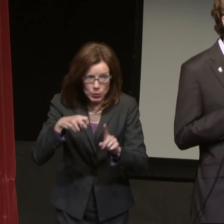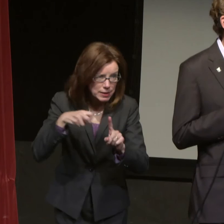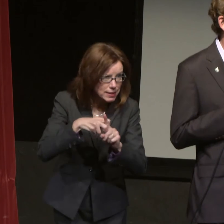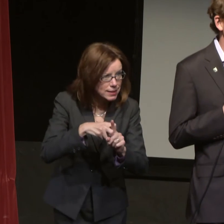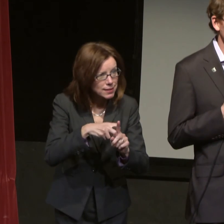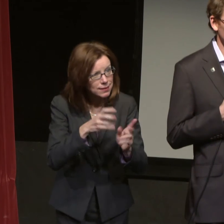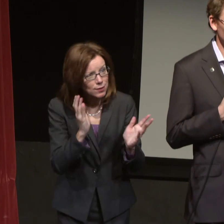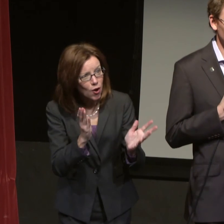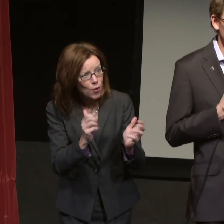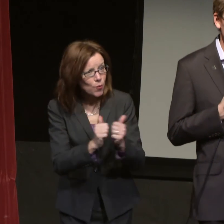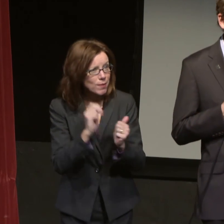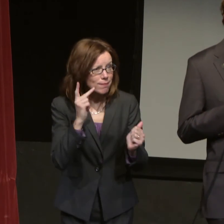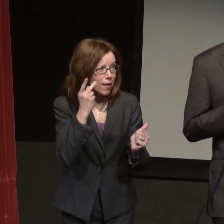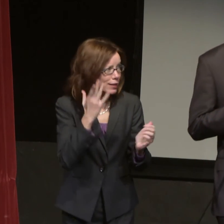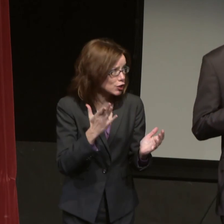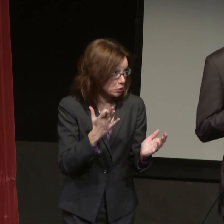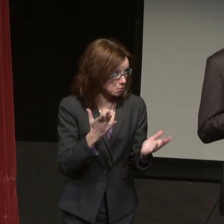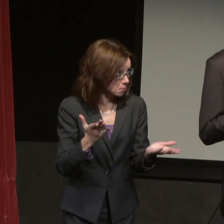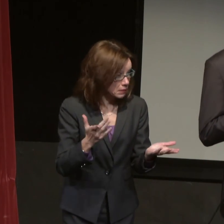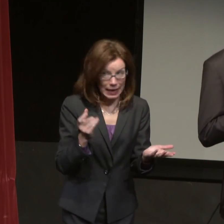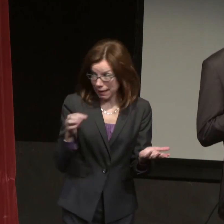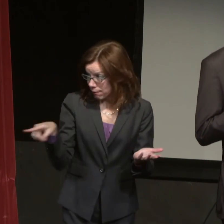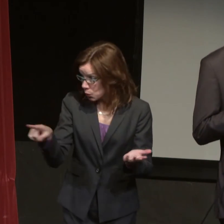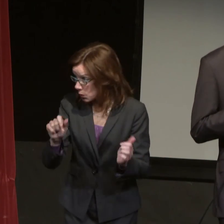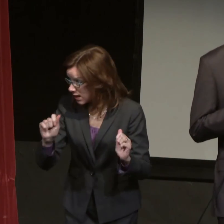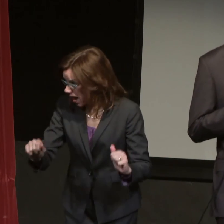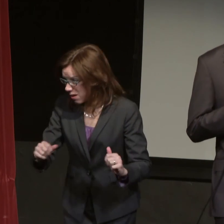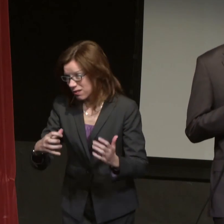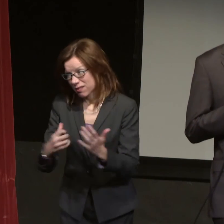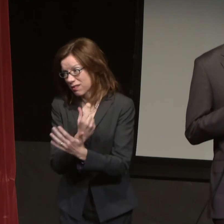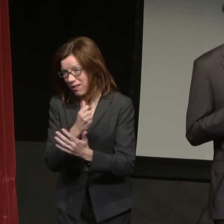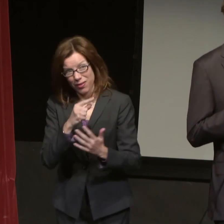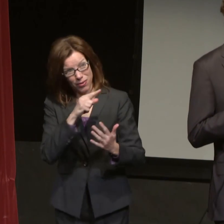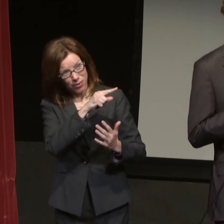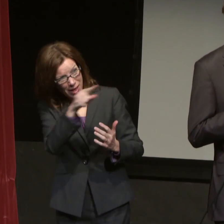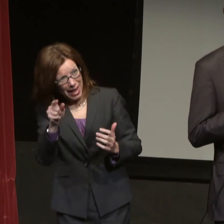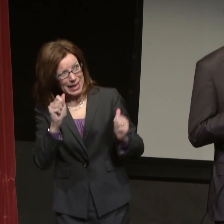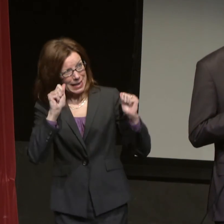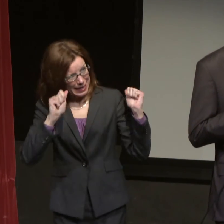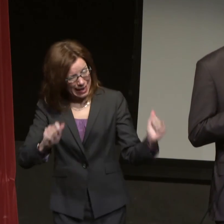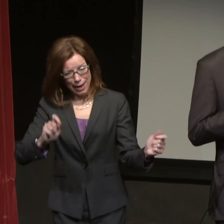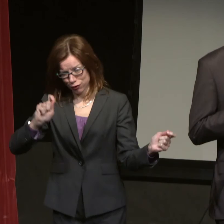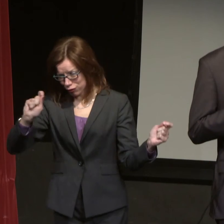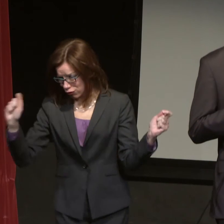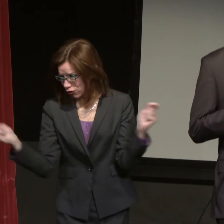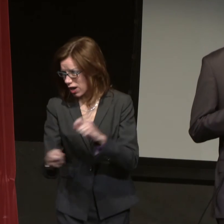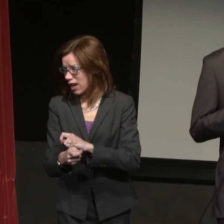because if it is, they are the ones who can make the difference.